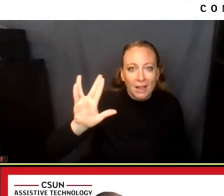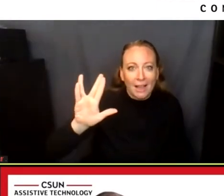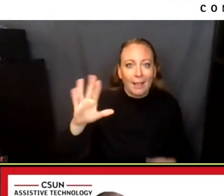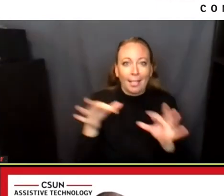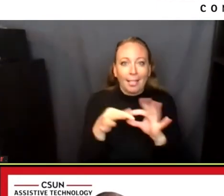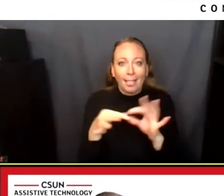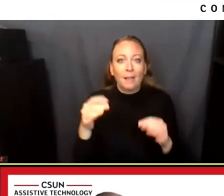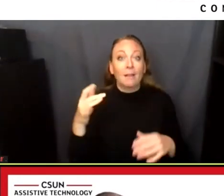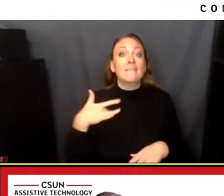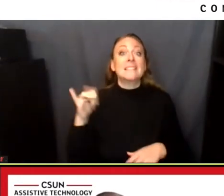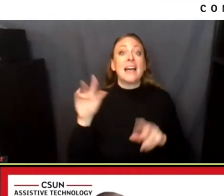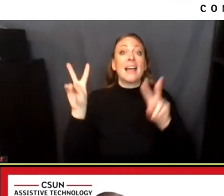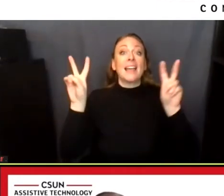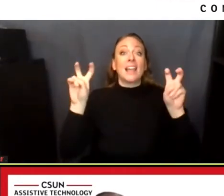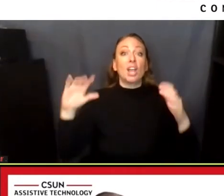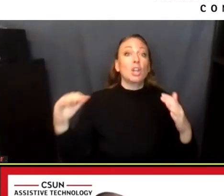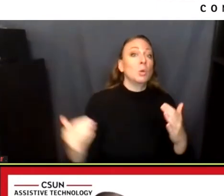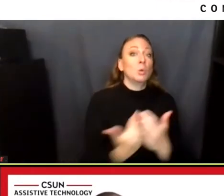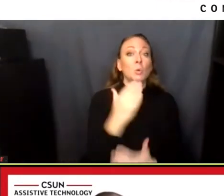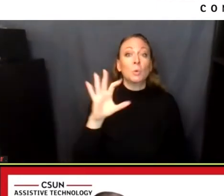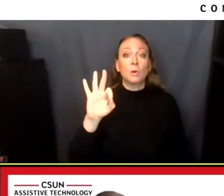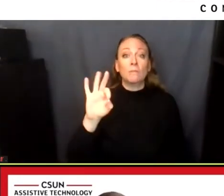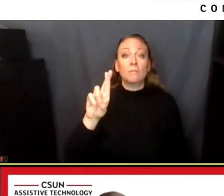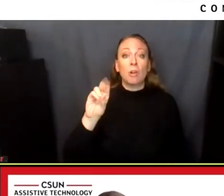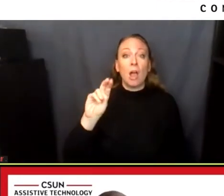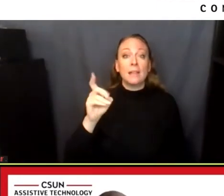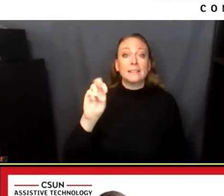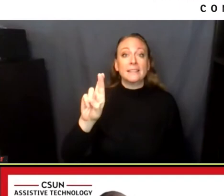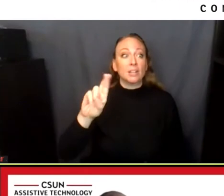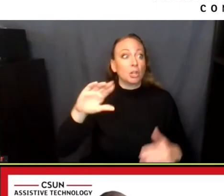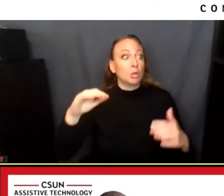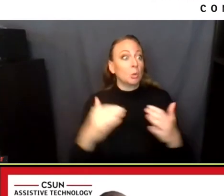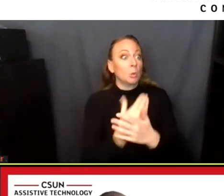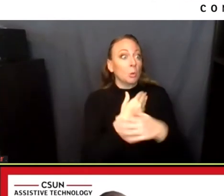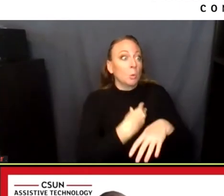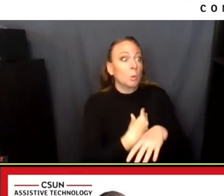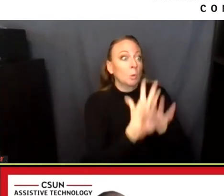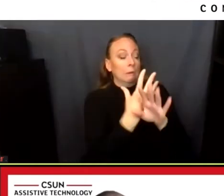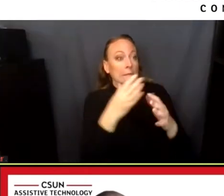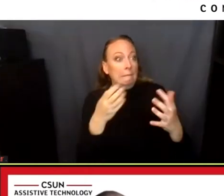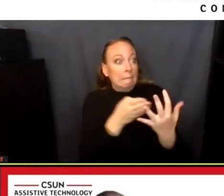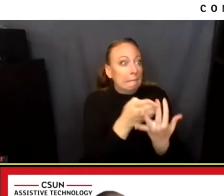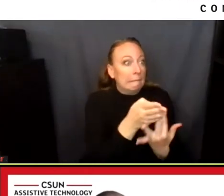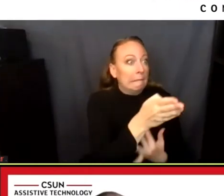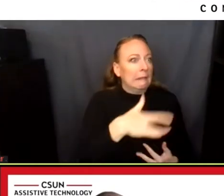And while others have gone before us, we did feel a little bit lost in space sometimes.